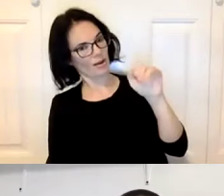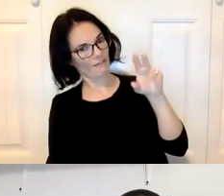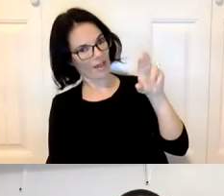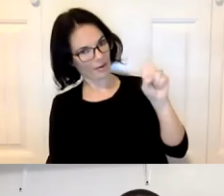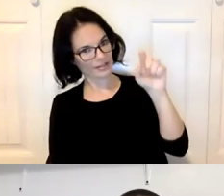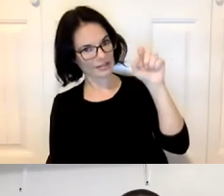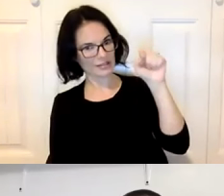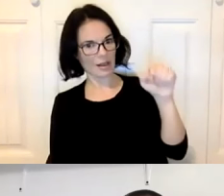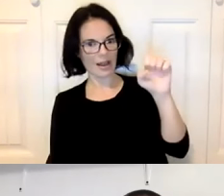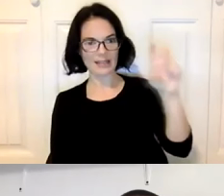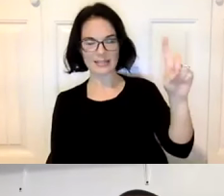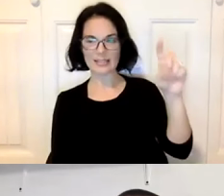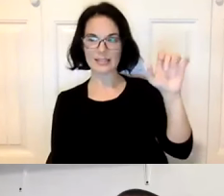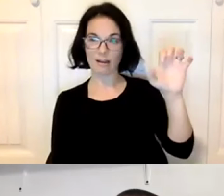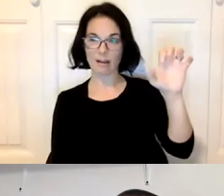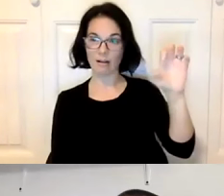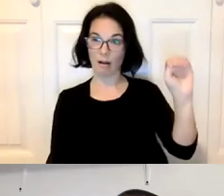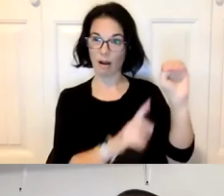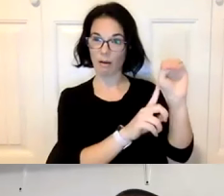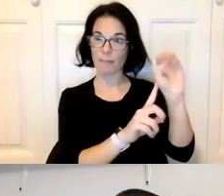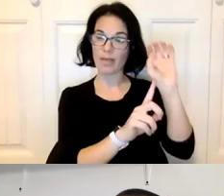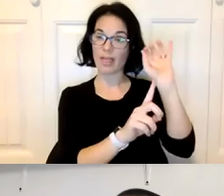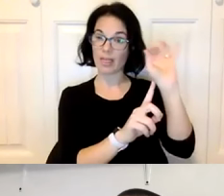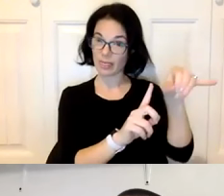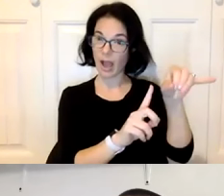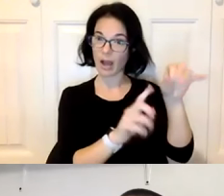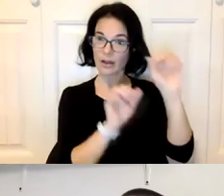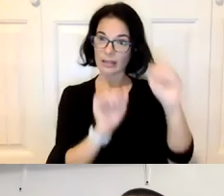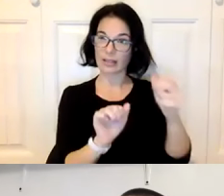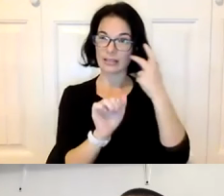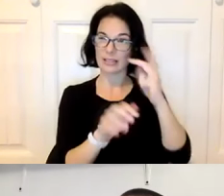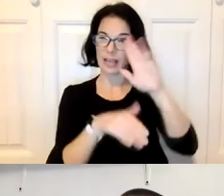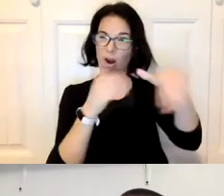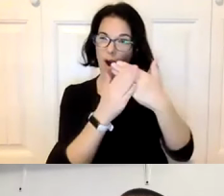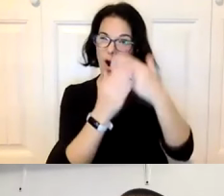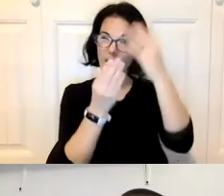I will resume share. Hopefully, you can see that on the screen share.